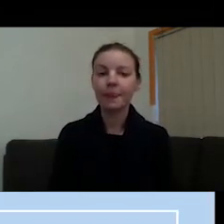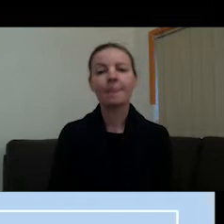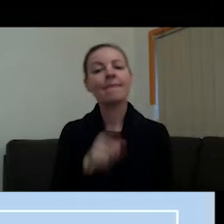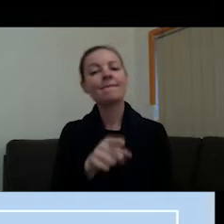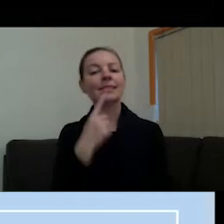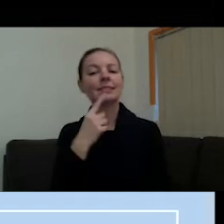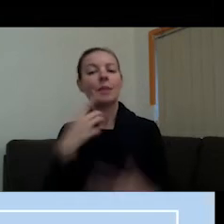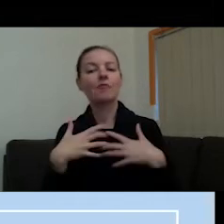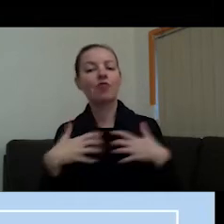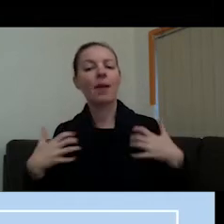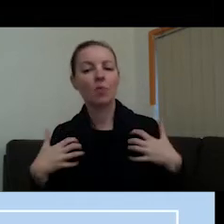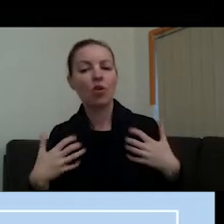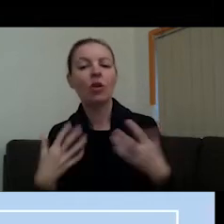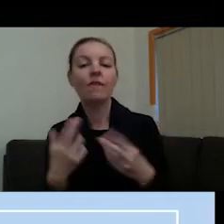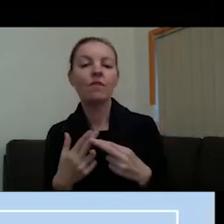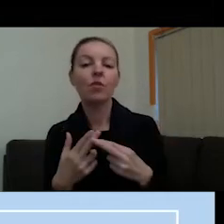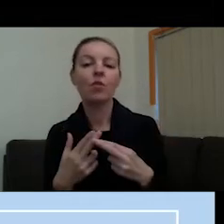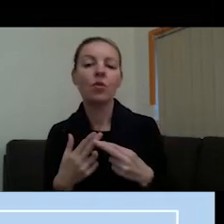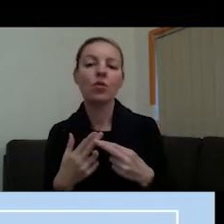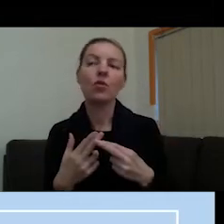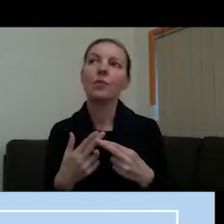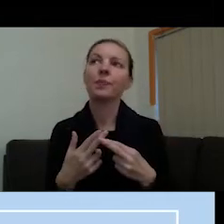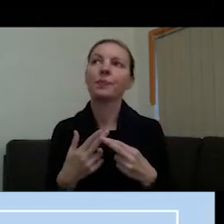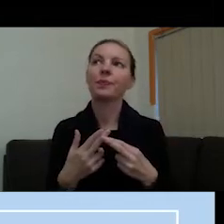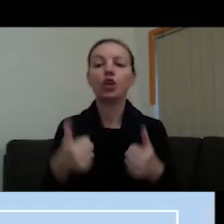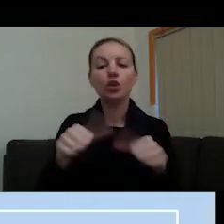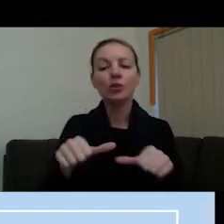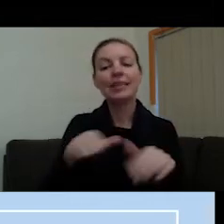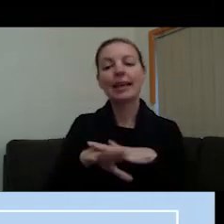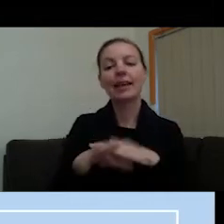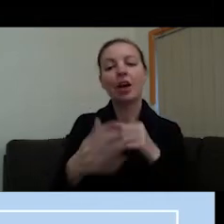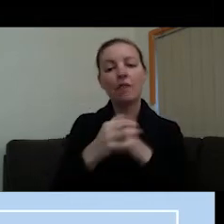organise like - within a friend group or to organise within a group